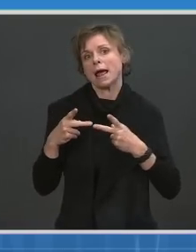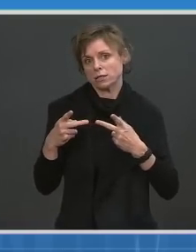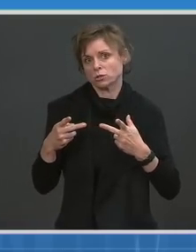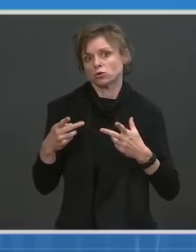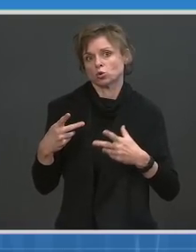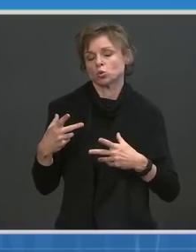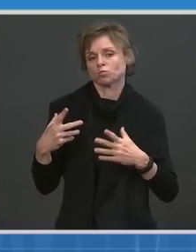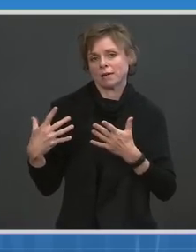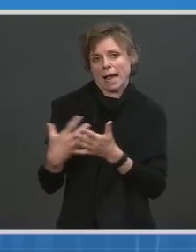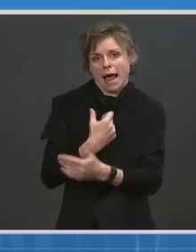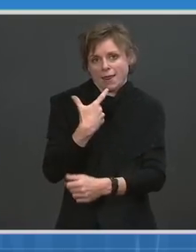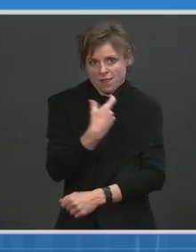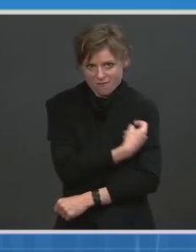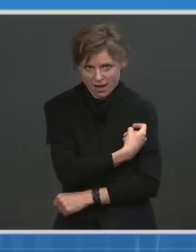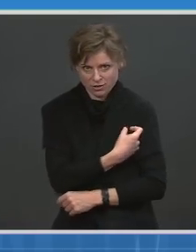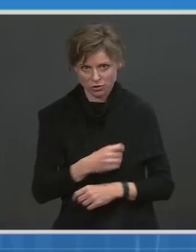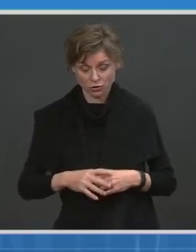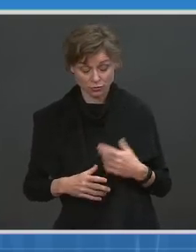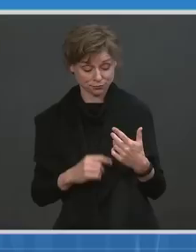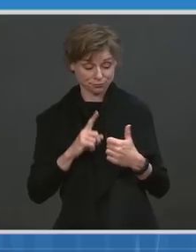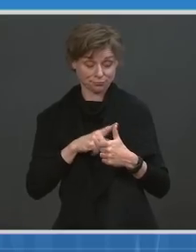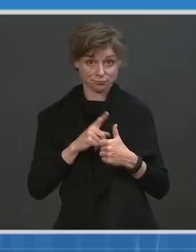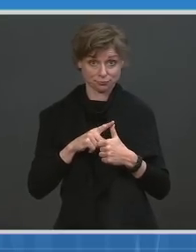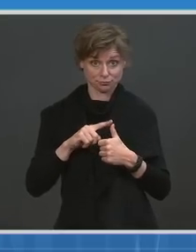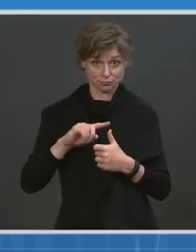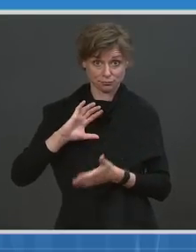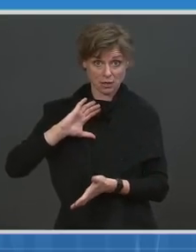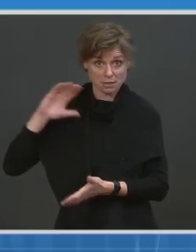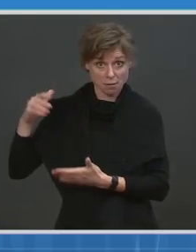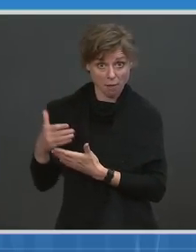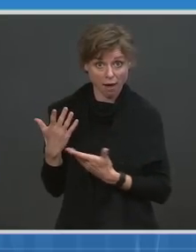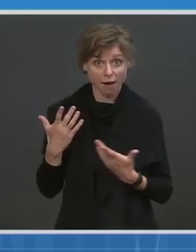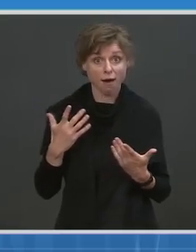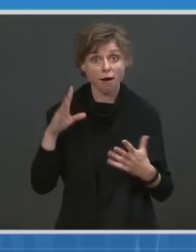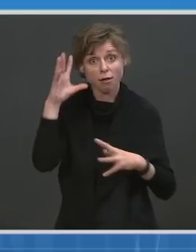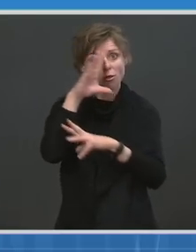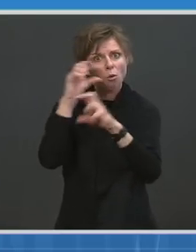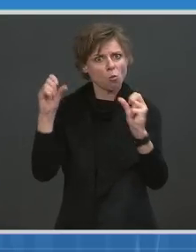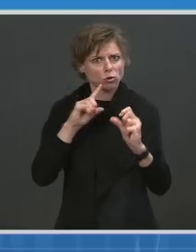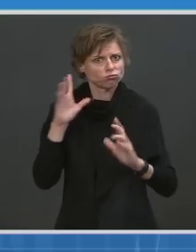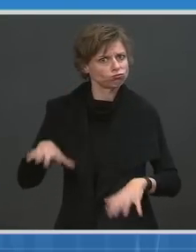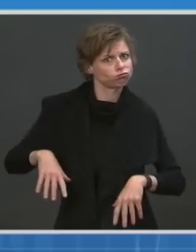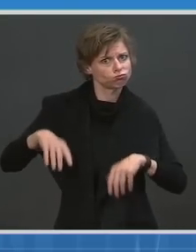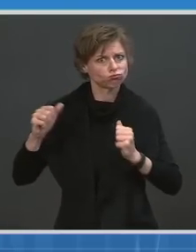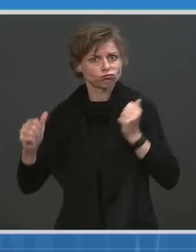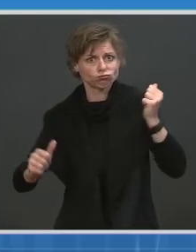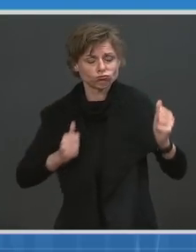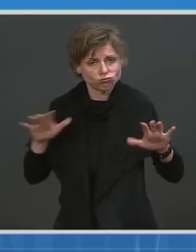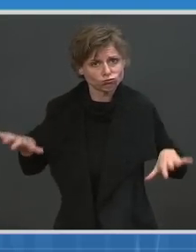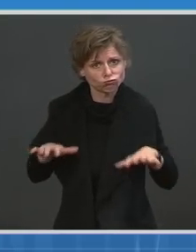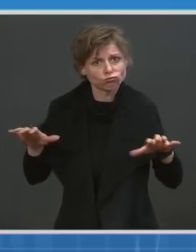On vaccine supply, the President has taken aggressive action to move up the production timelines